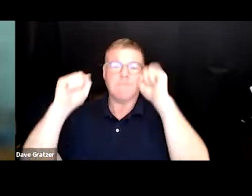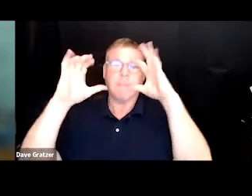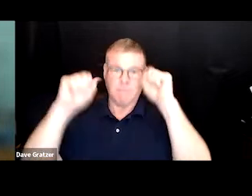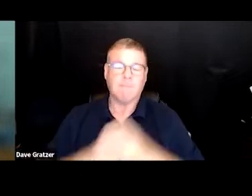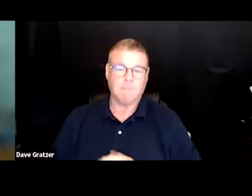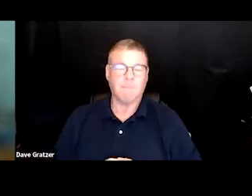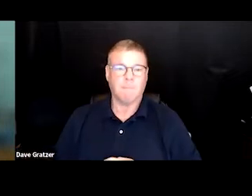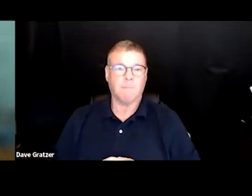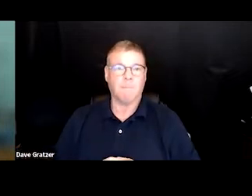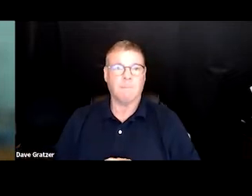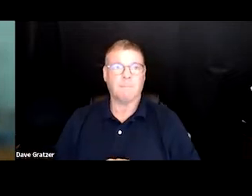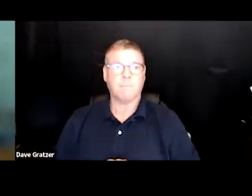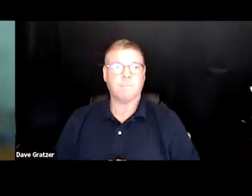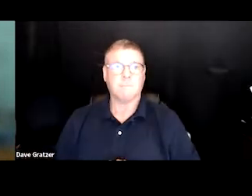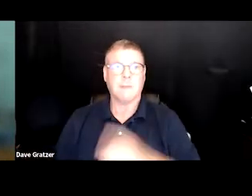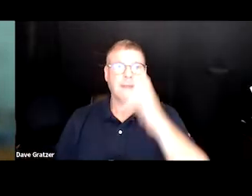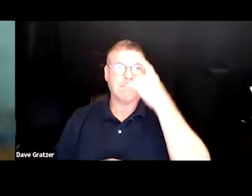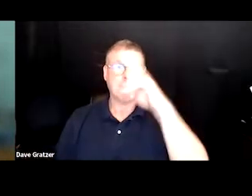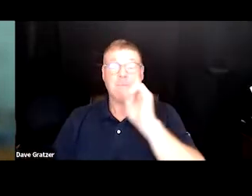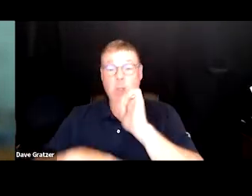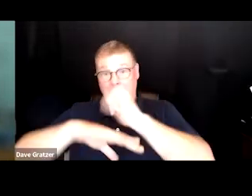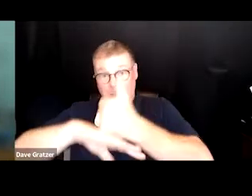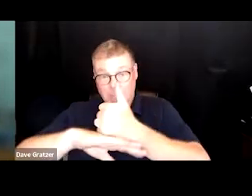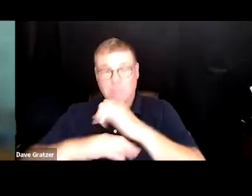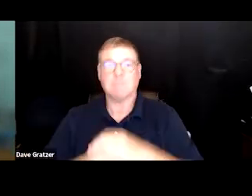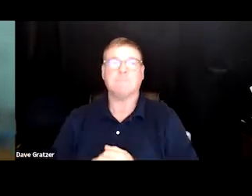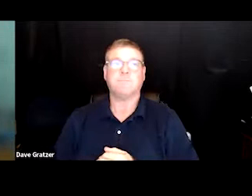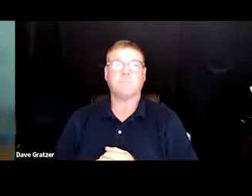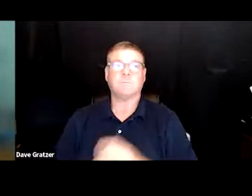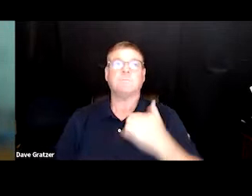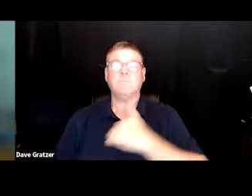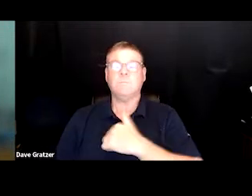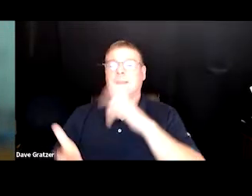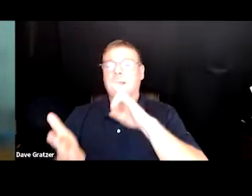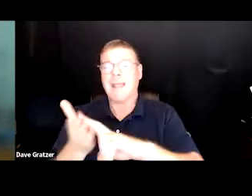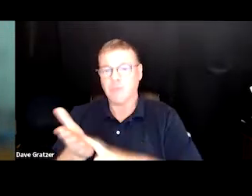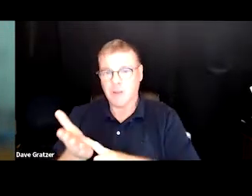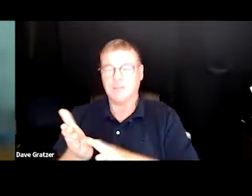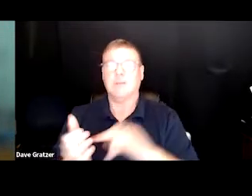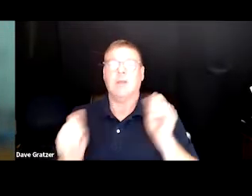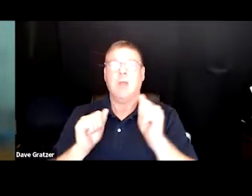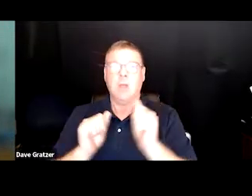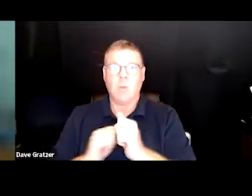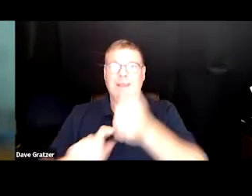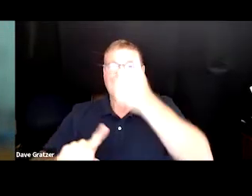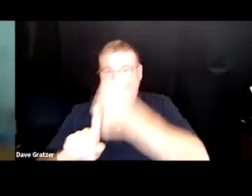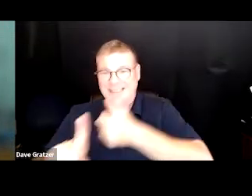So in terms of implementation, we contracted with or contract with each jail.